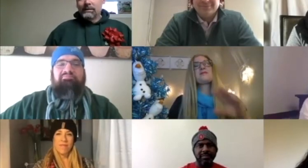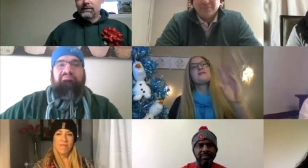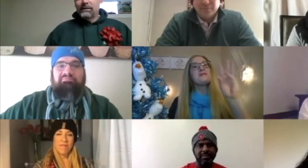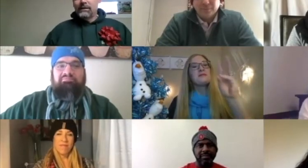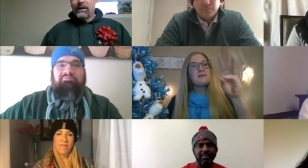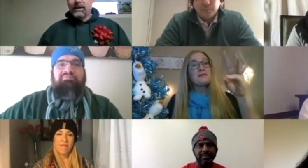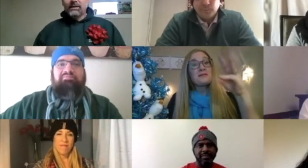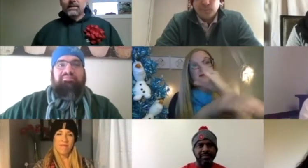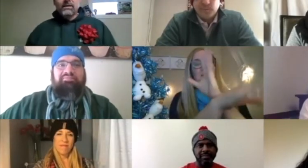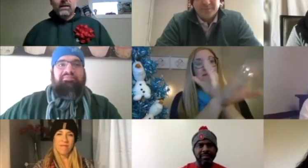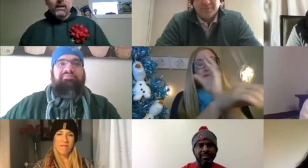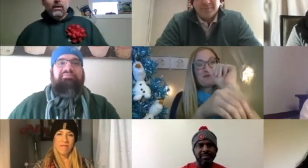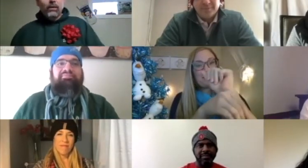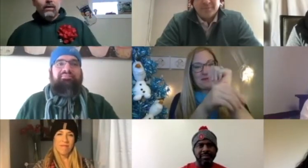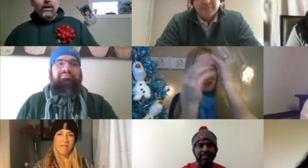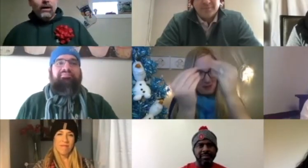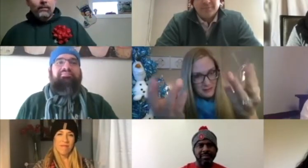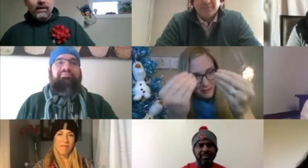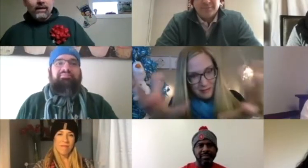six telework updates